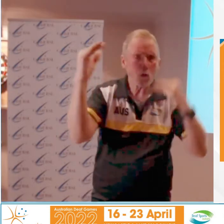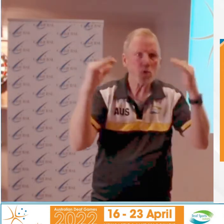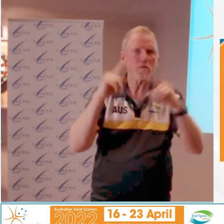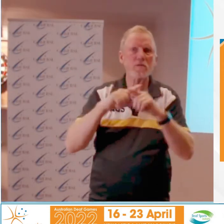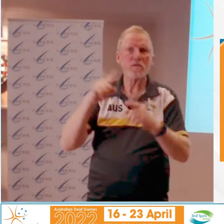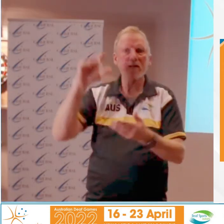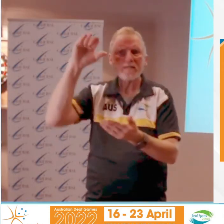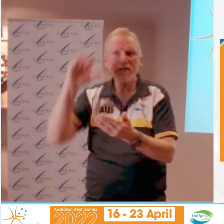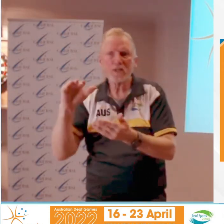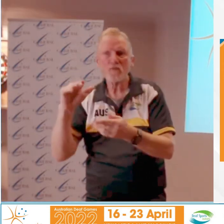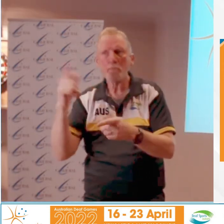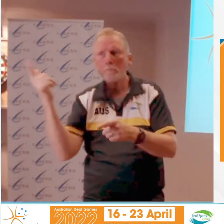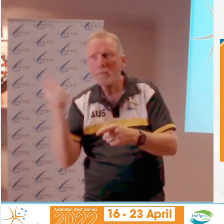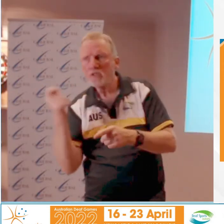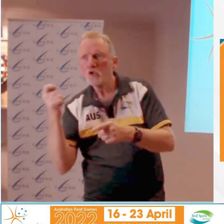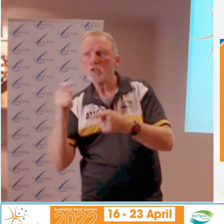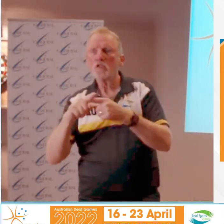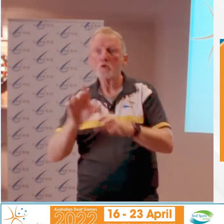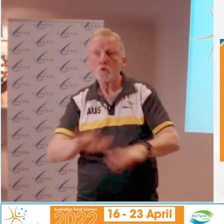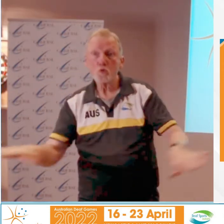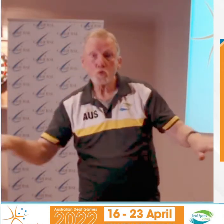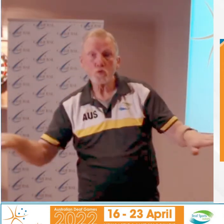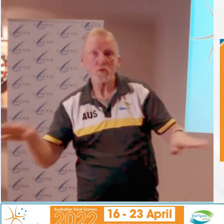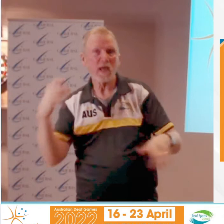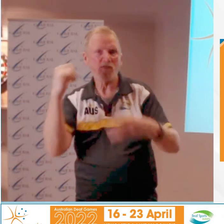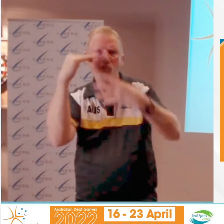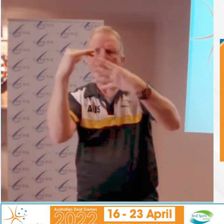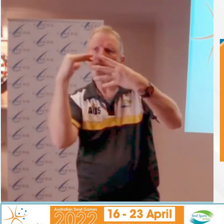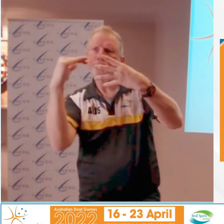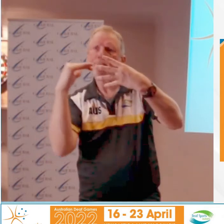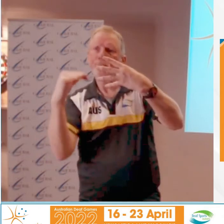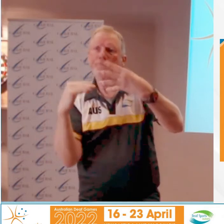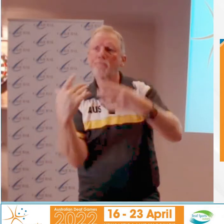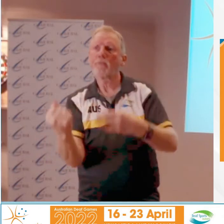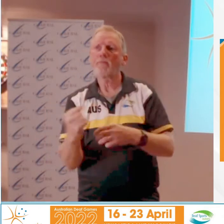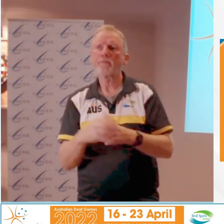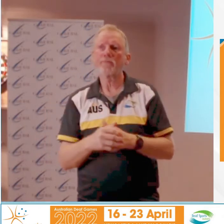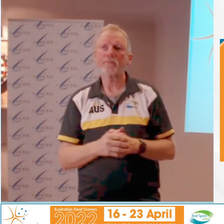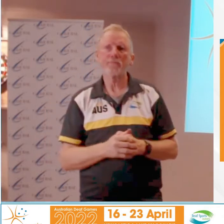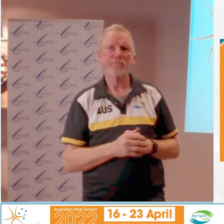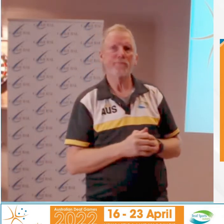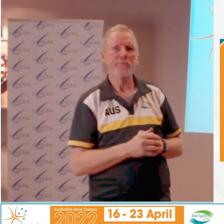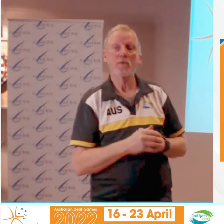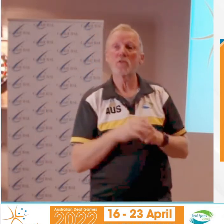so they'll be priced for adults for children the concession will be very surprising